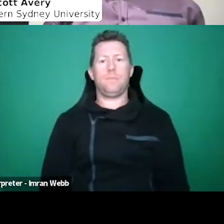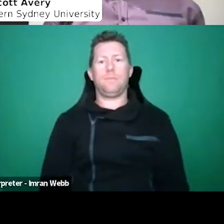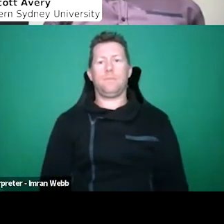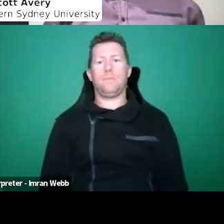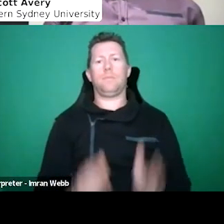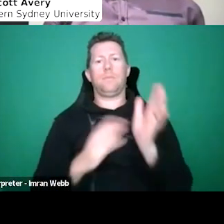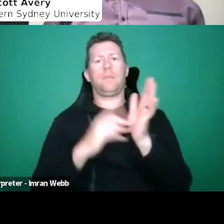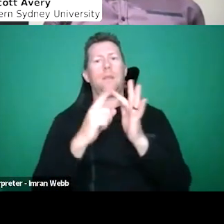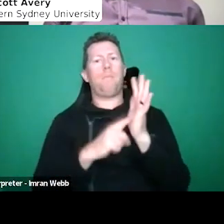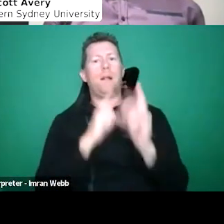Thanks, everyone.